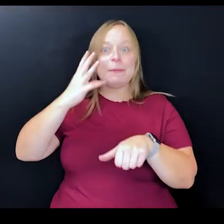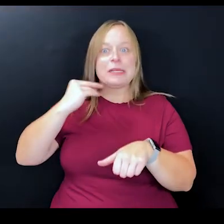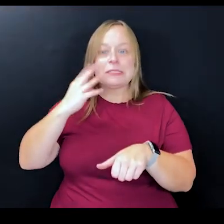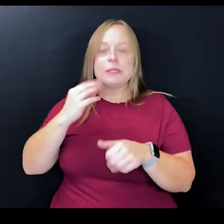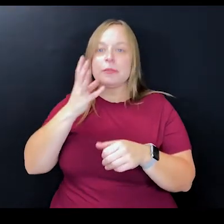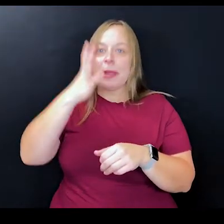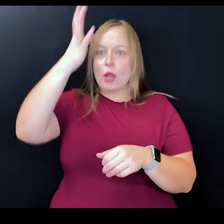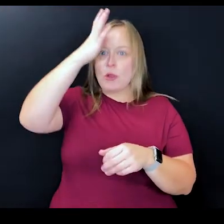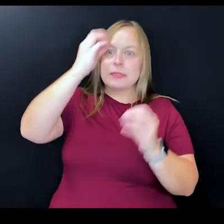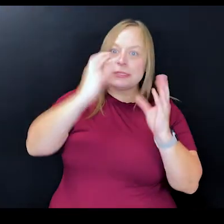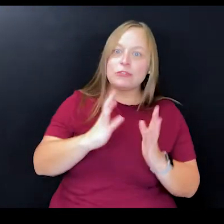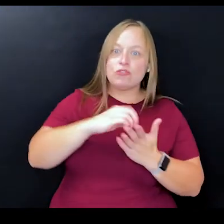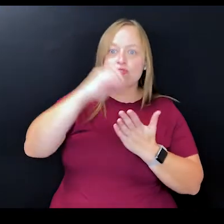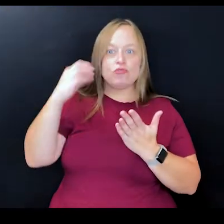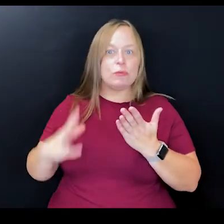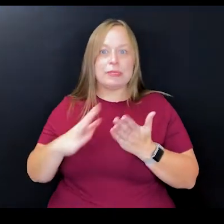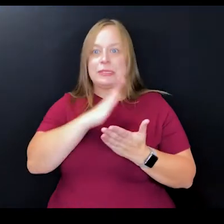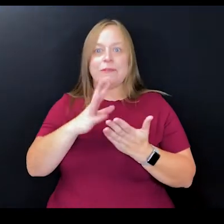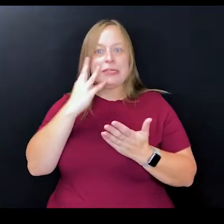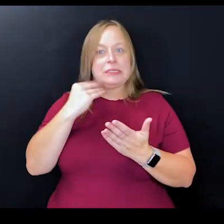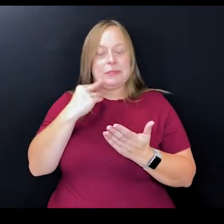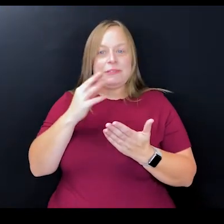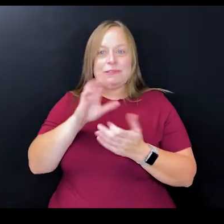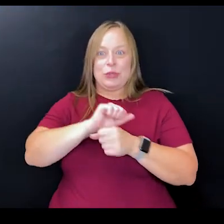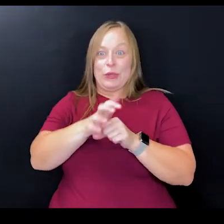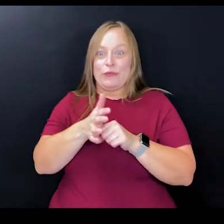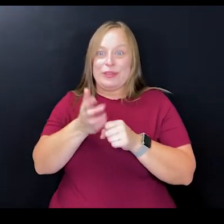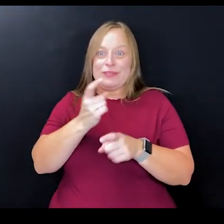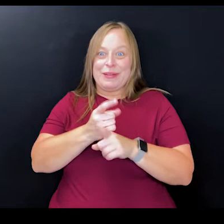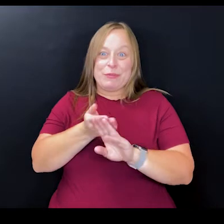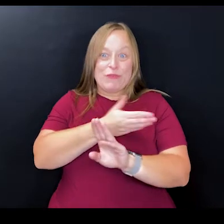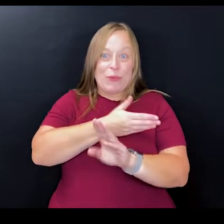parents, teachers, students have never experienced before.